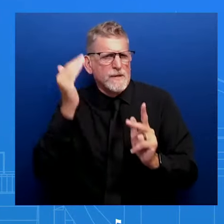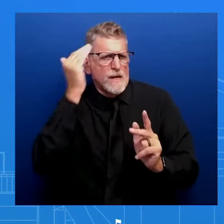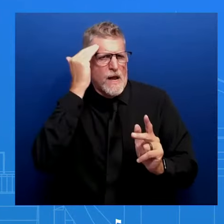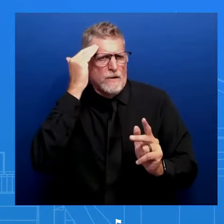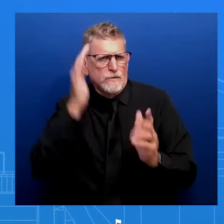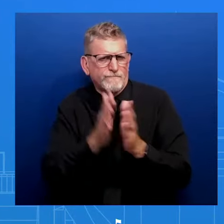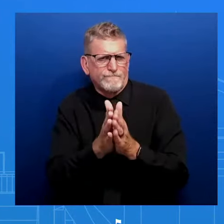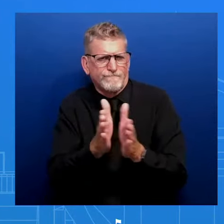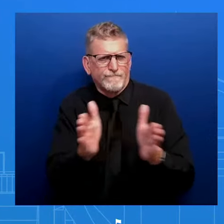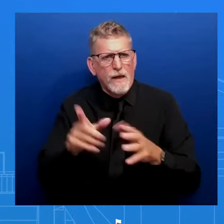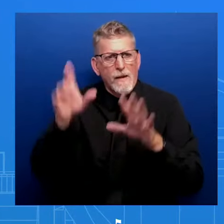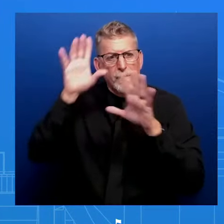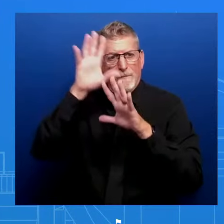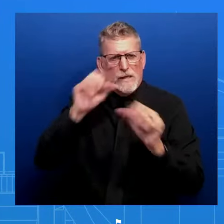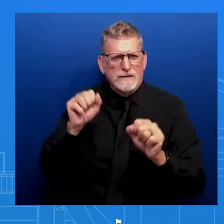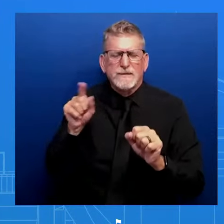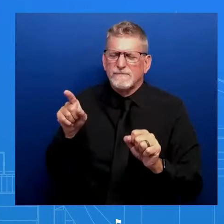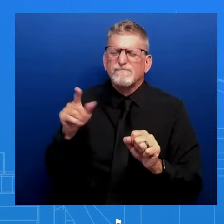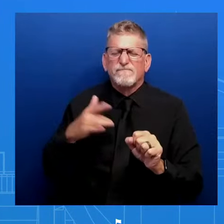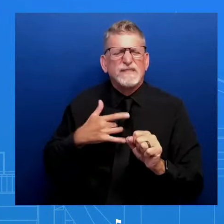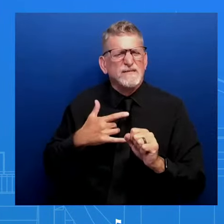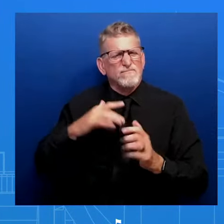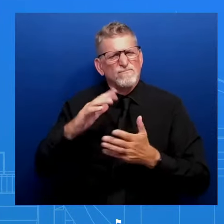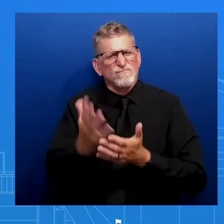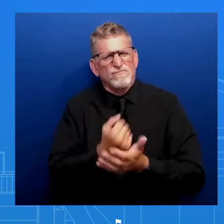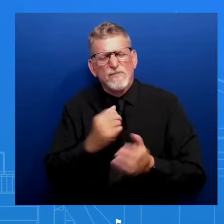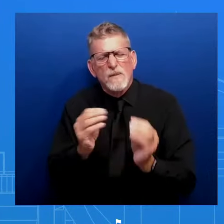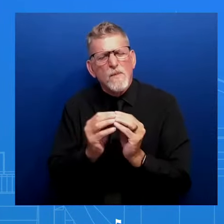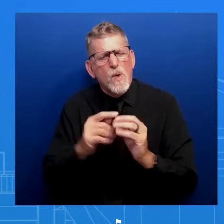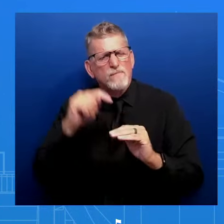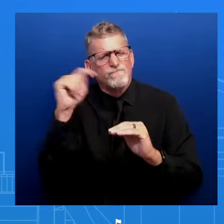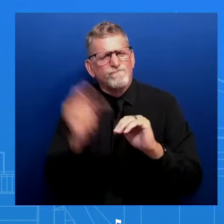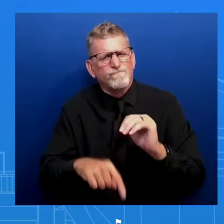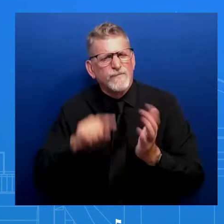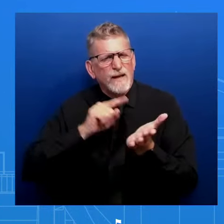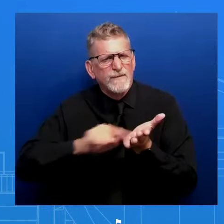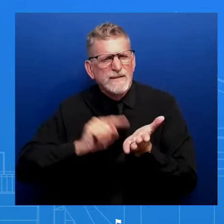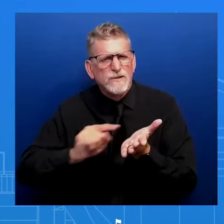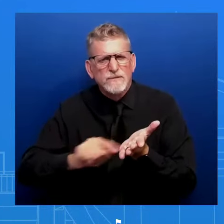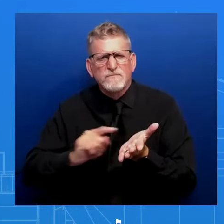Do you guys see some of these claims and allegations as credible? Mr. Kirby: If the President didn't believe